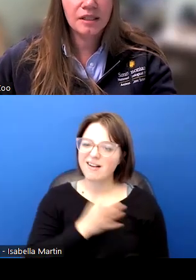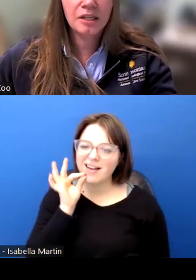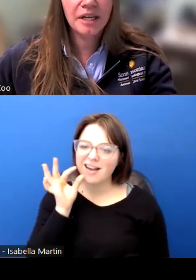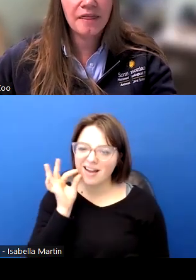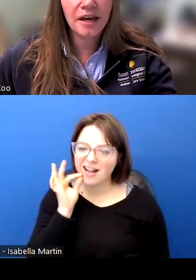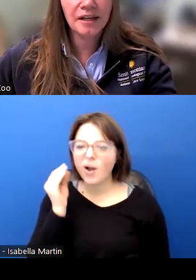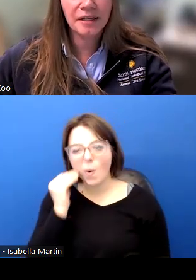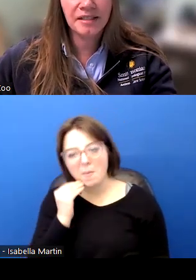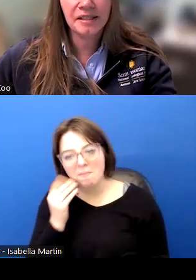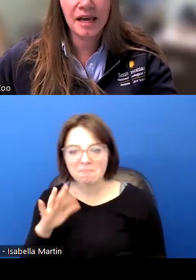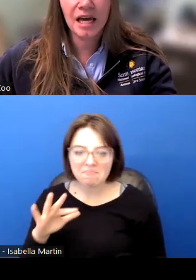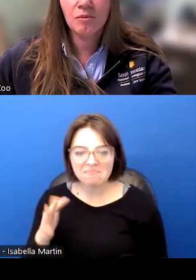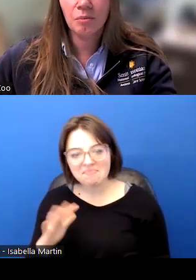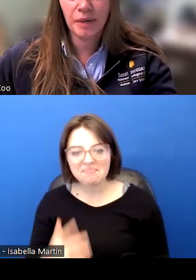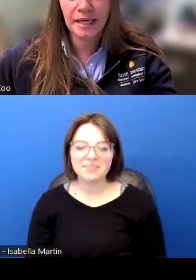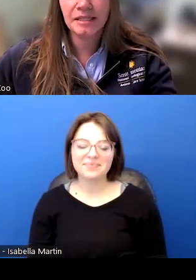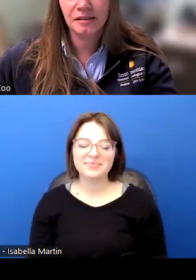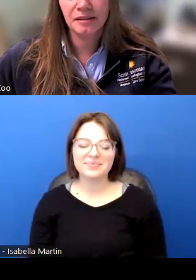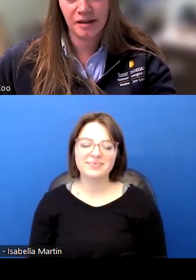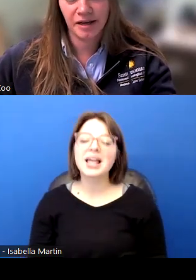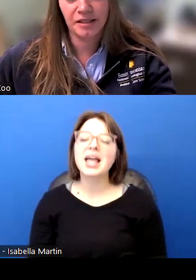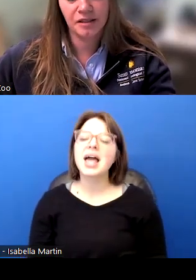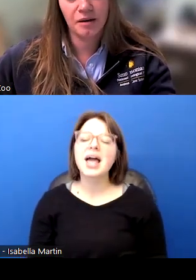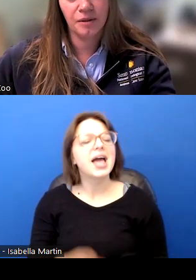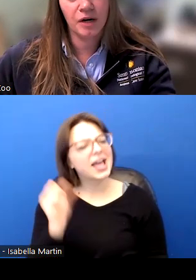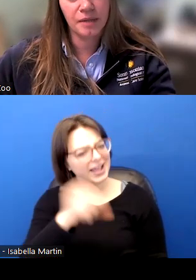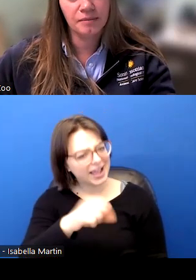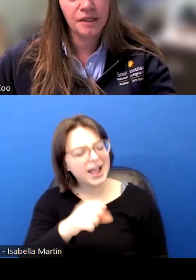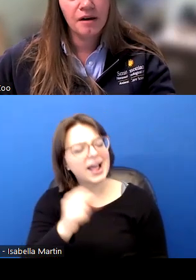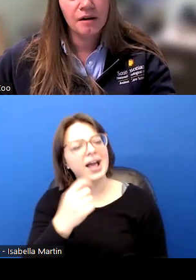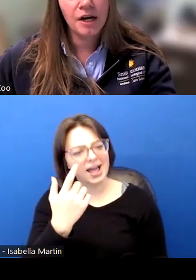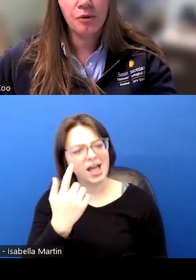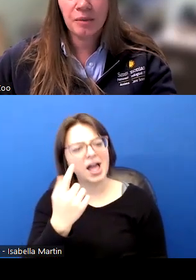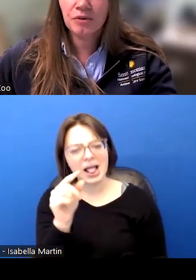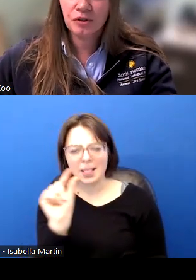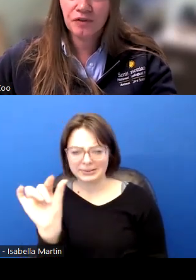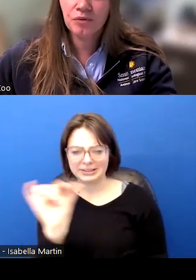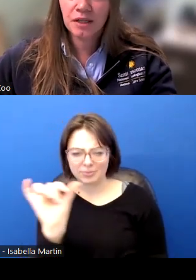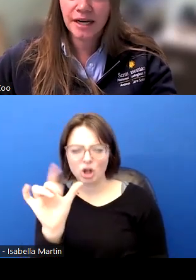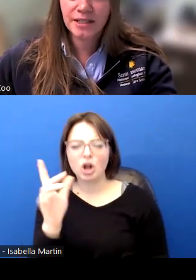Erin: A little bit in that is an animal-based diet. Um you know I know people do feed raw diets